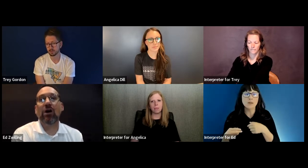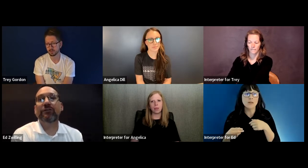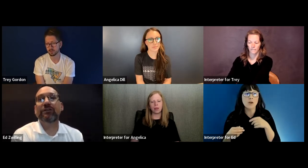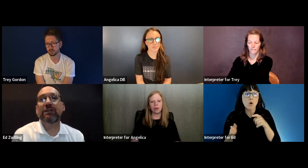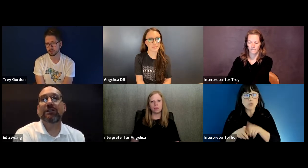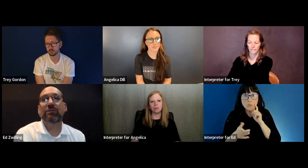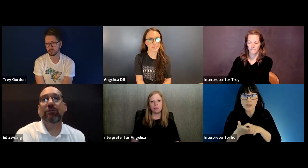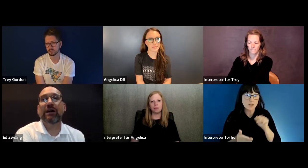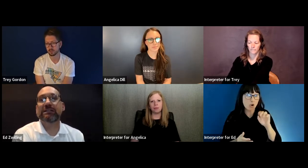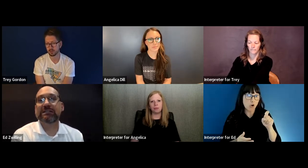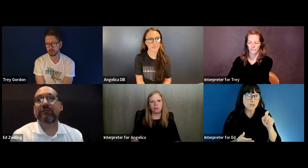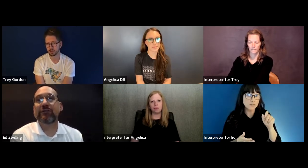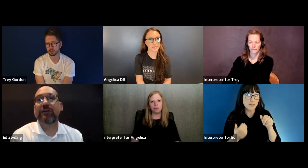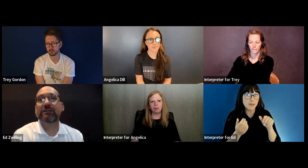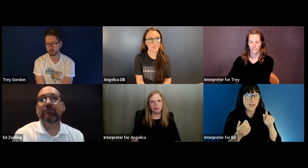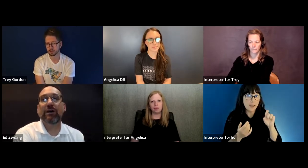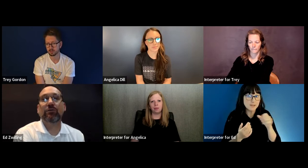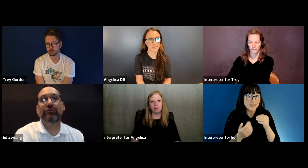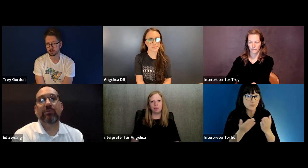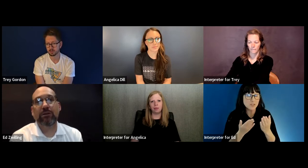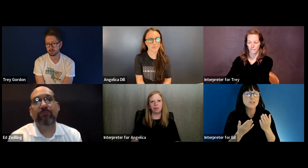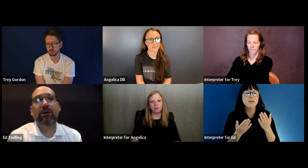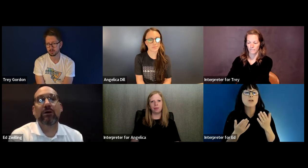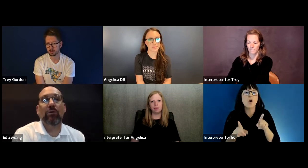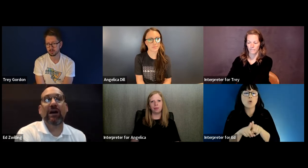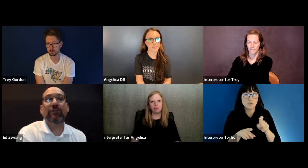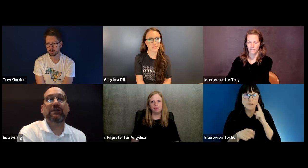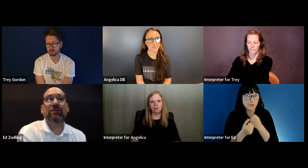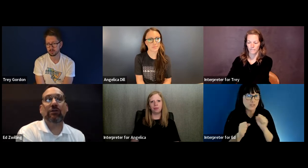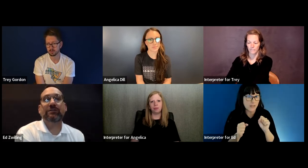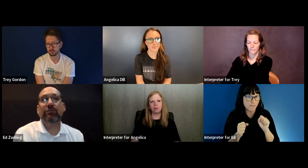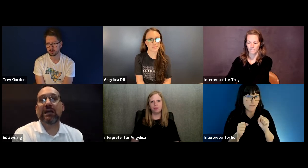often needed to provide safe and effective medical treatment without these auxiliary